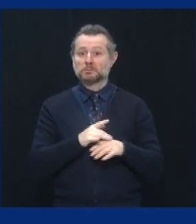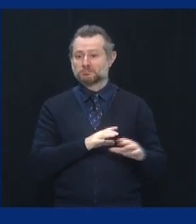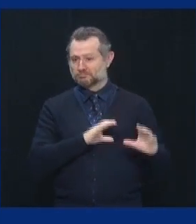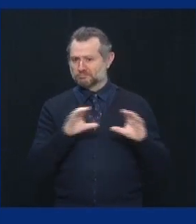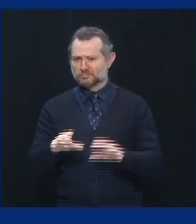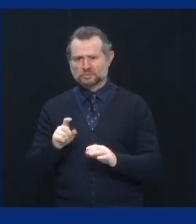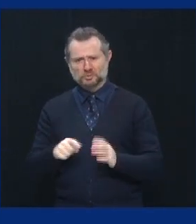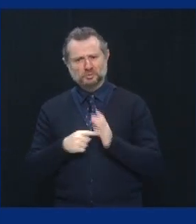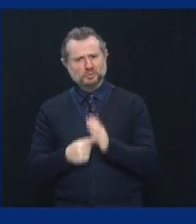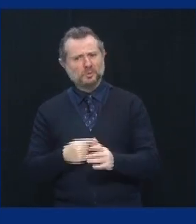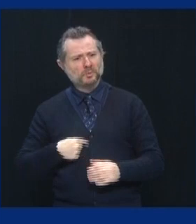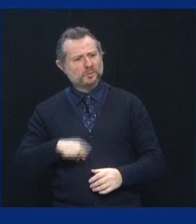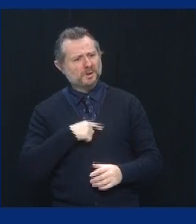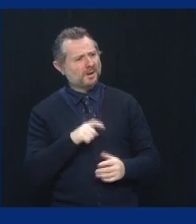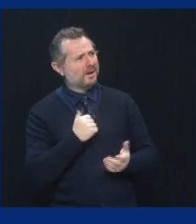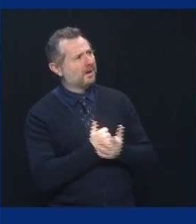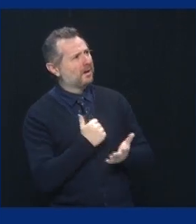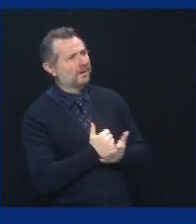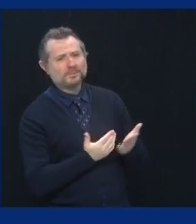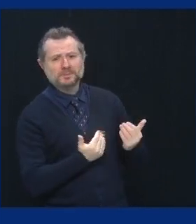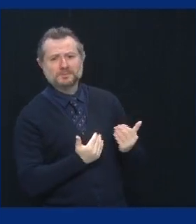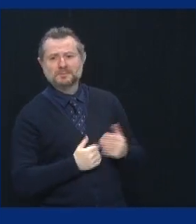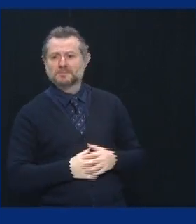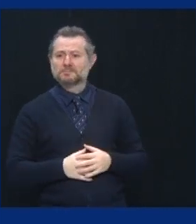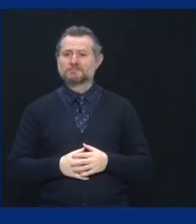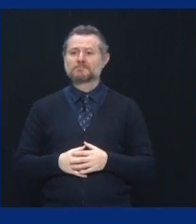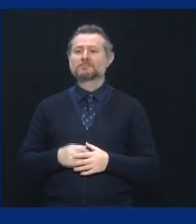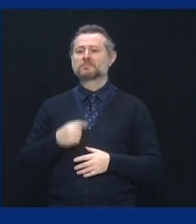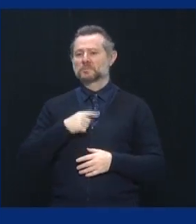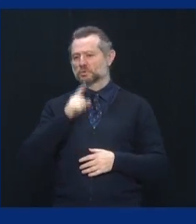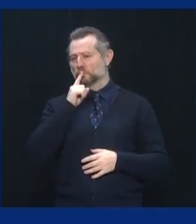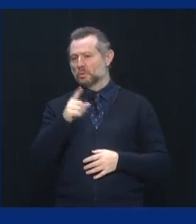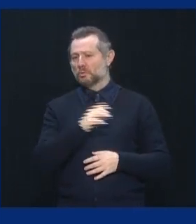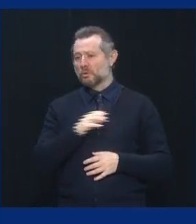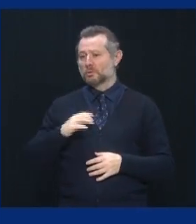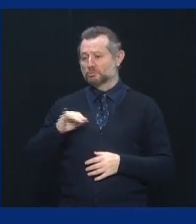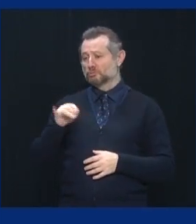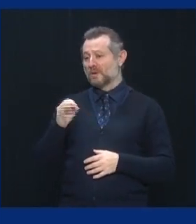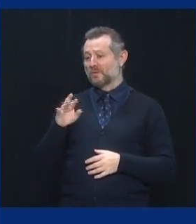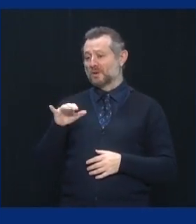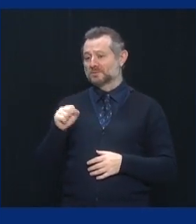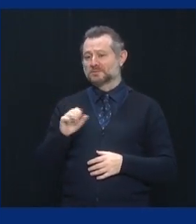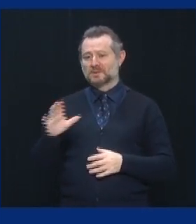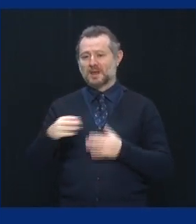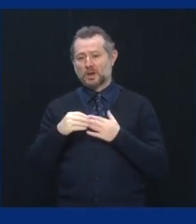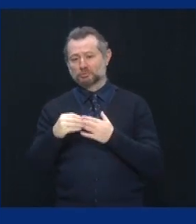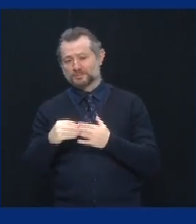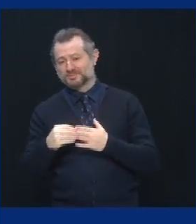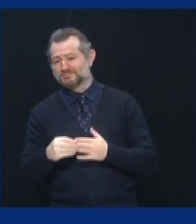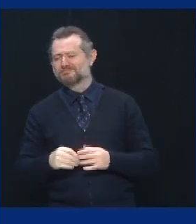THAN ANY OTHER STATE. AND THAT FEDERAL RESOURCE ALLOCATION SHOULD REFLECT THAT.